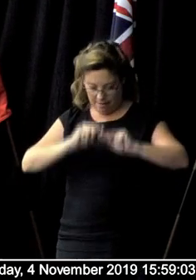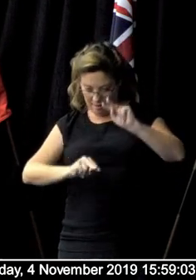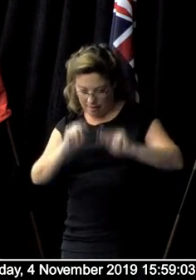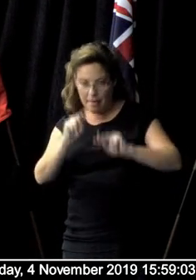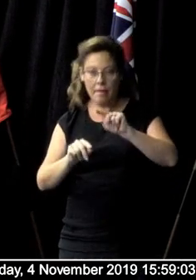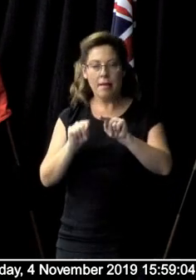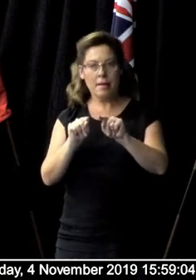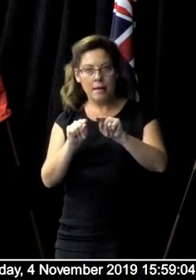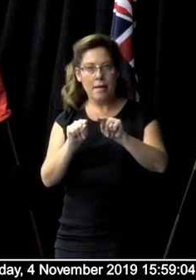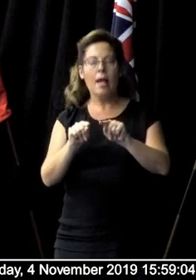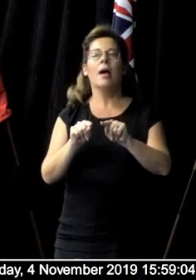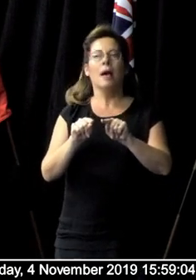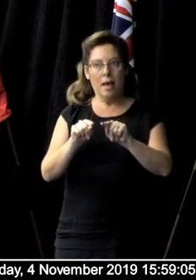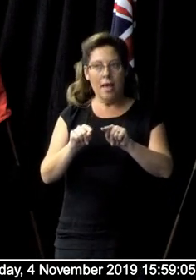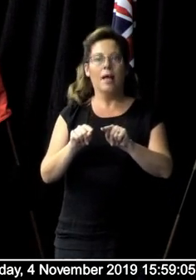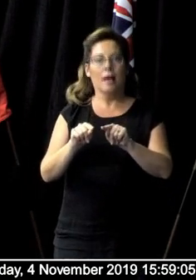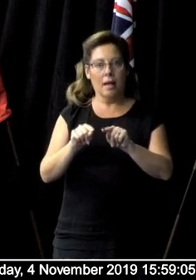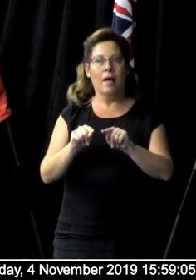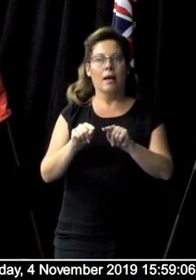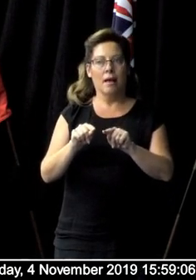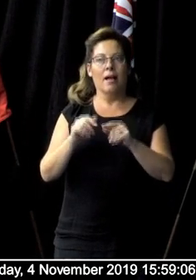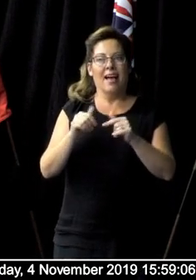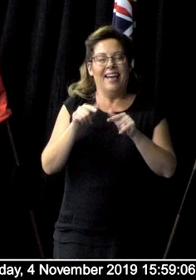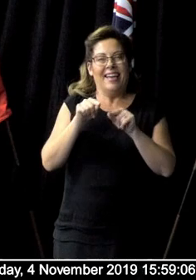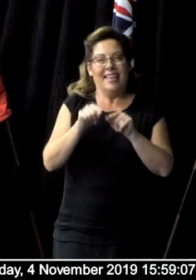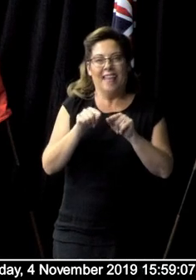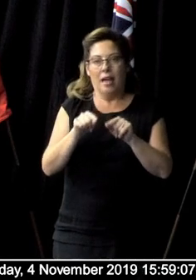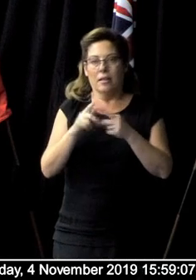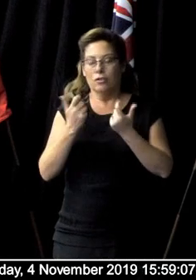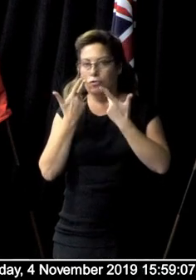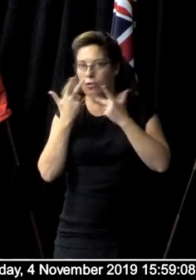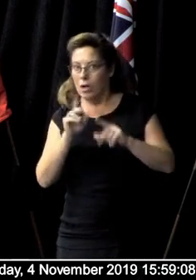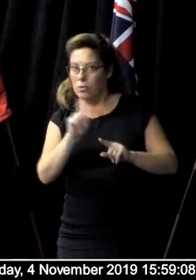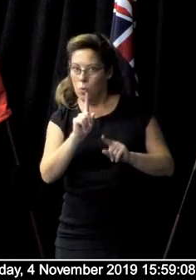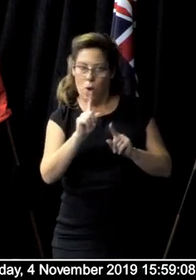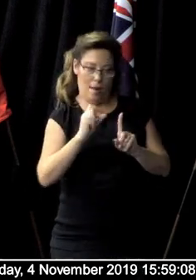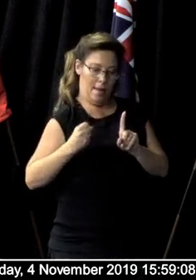an expression of inclusion, rather than of the impairment.